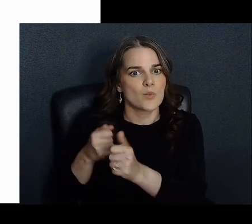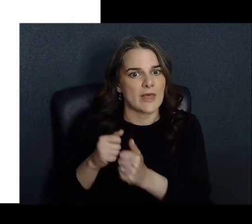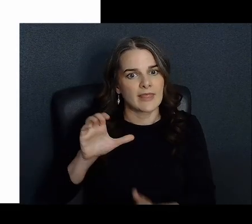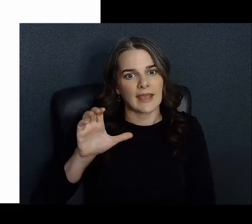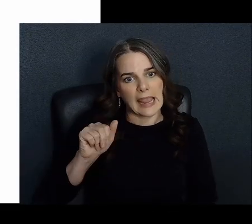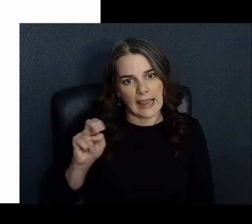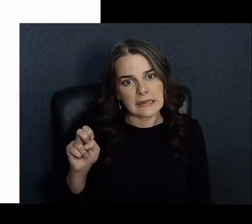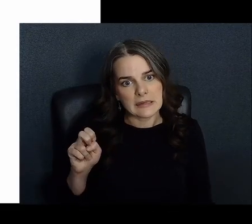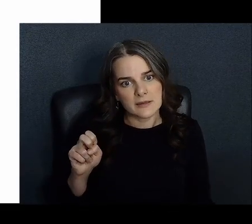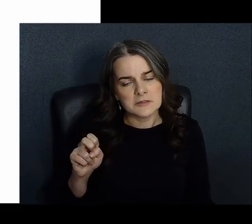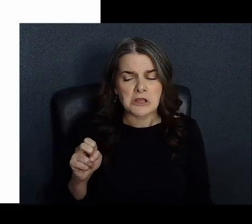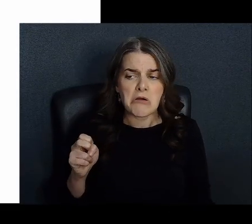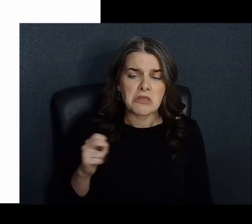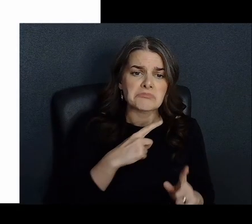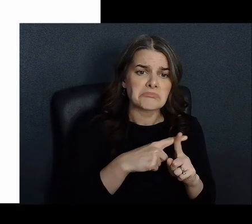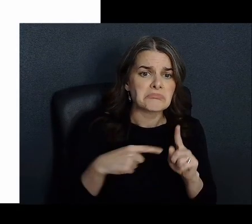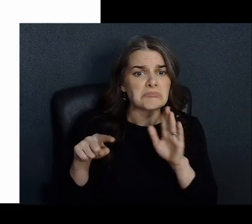of using obstacle detection, as you can tell.